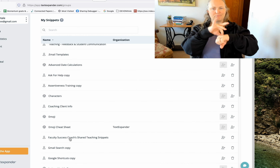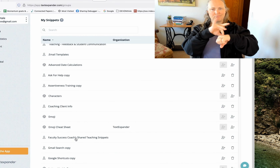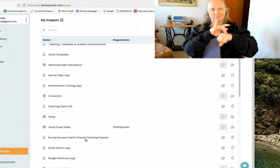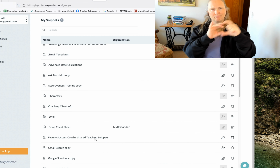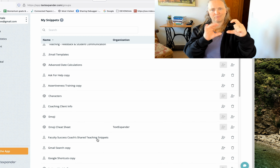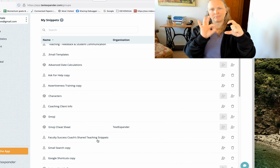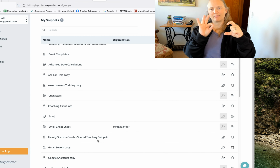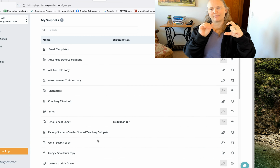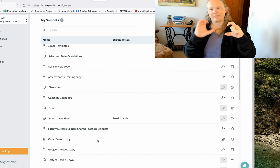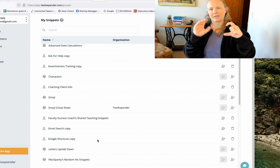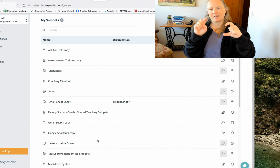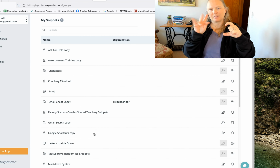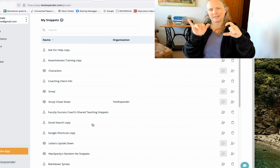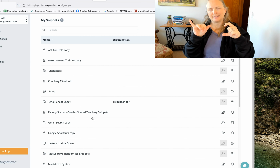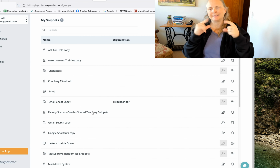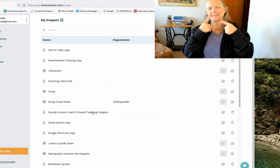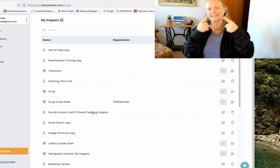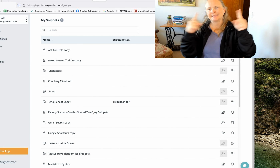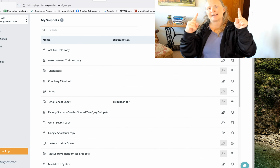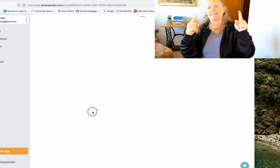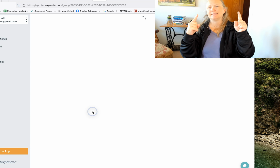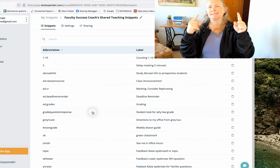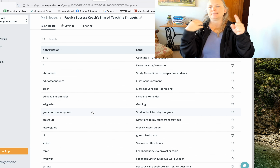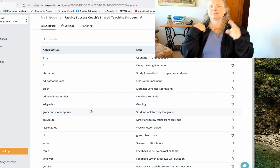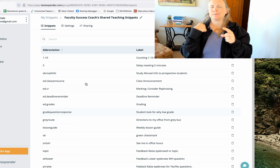And it'll say faculty success coach shared teaching snippets.